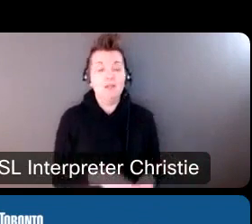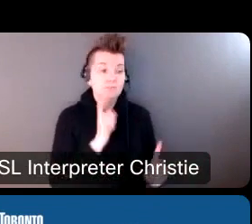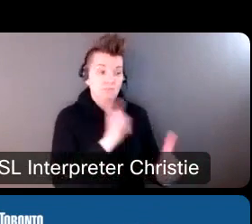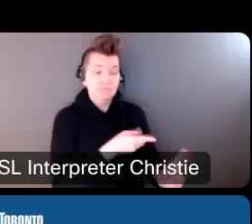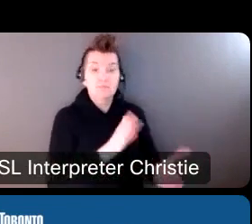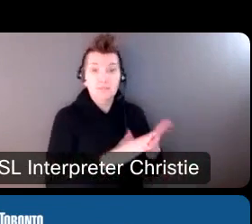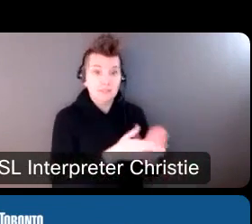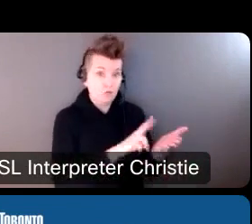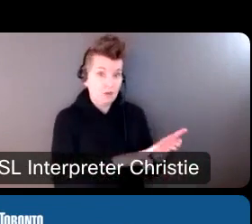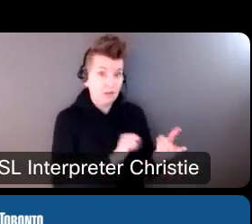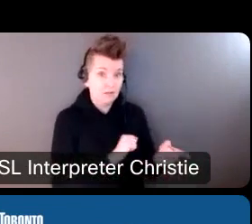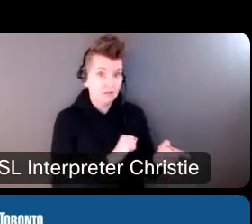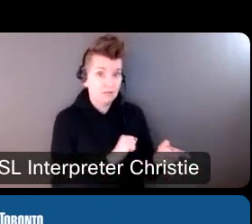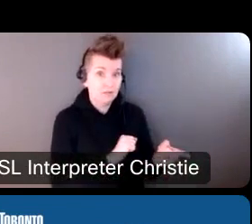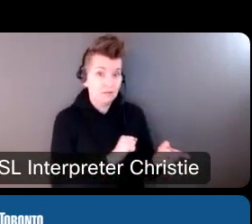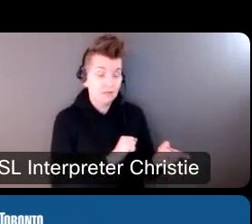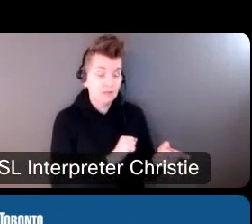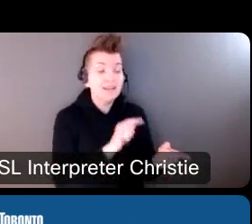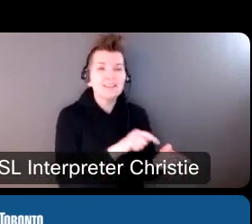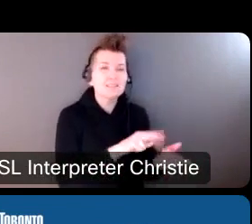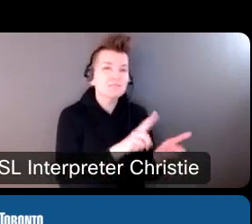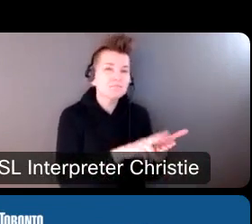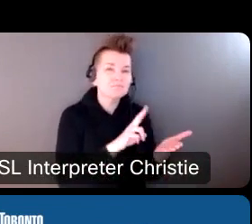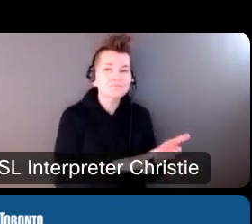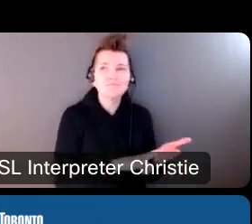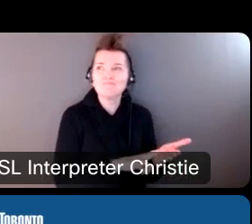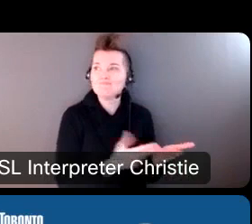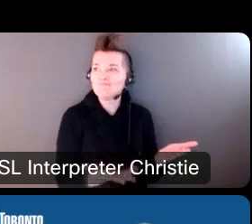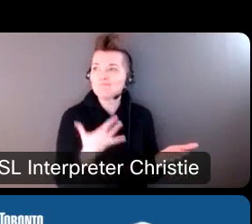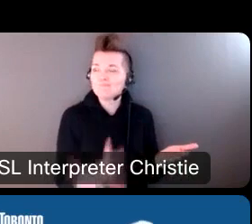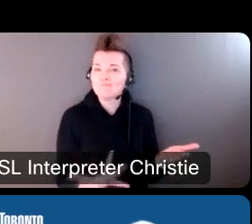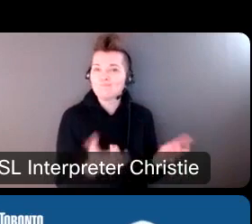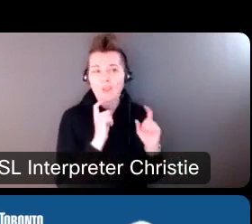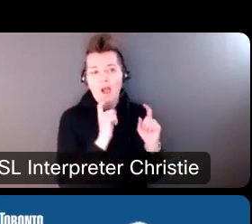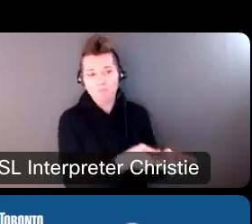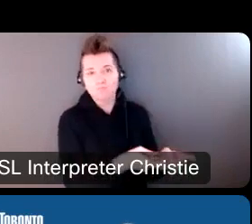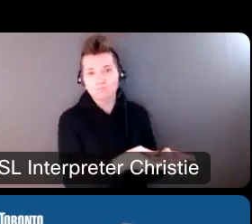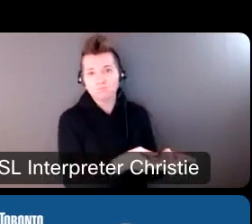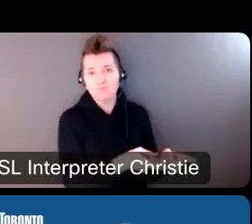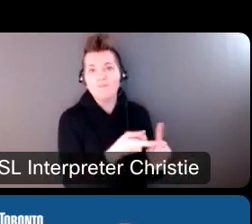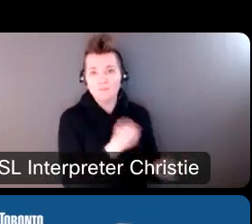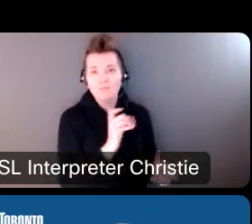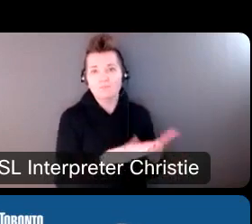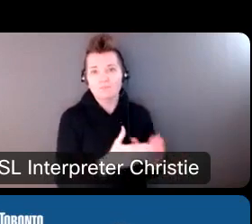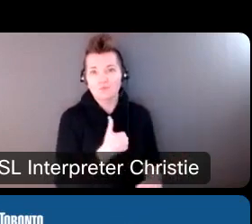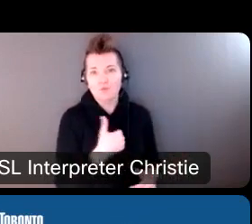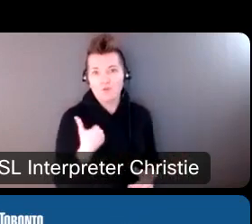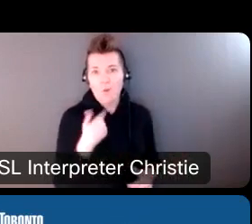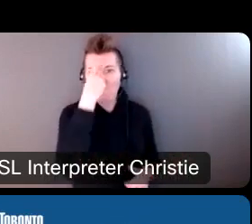These are contracts that are tendered and awarded through the city for our infrastructure work.